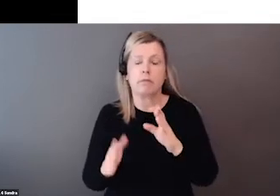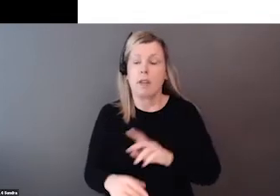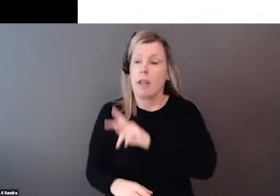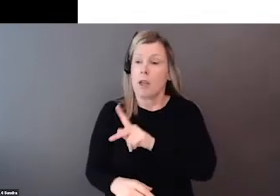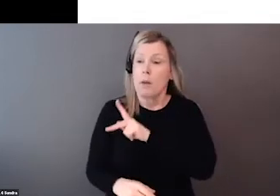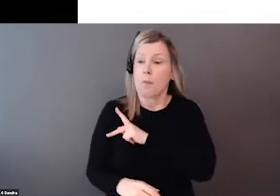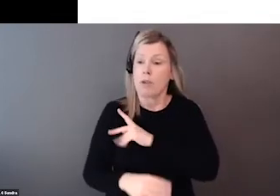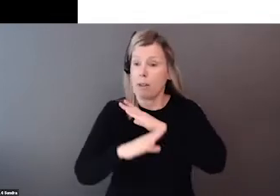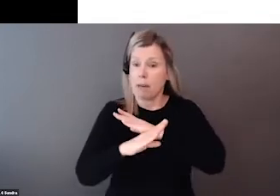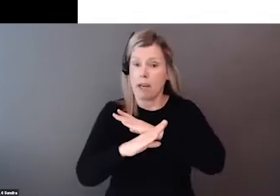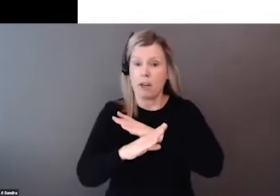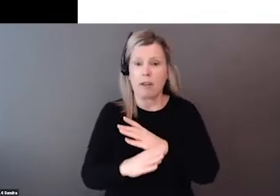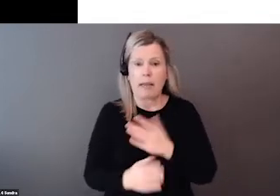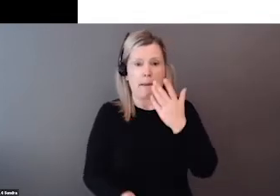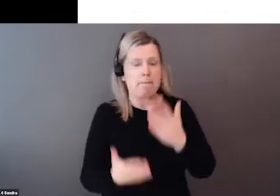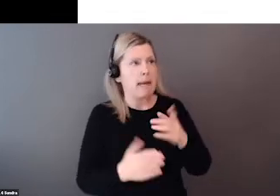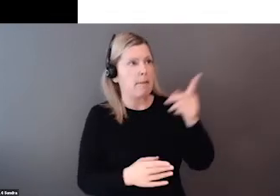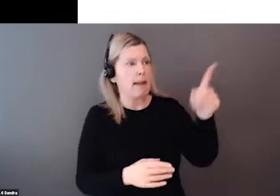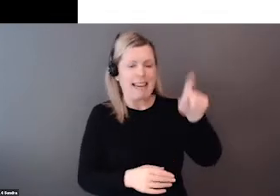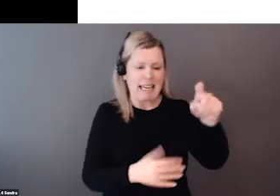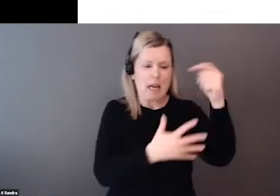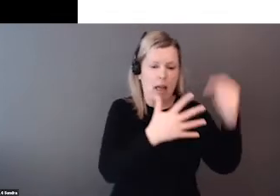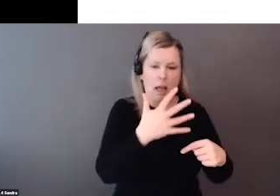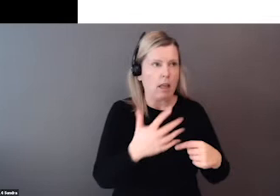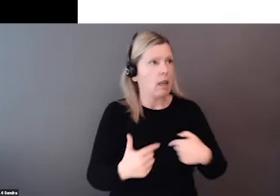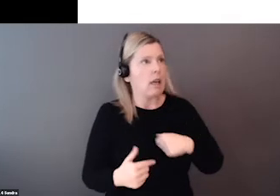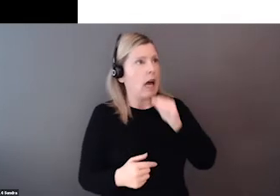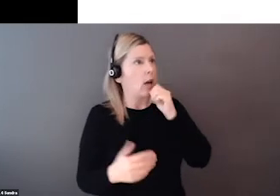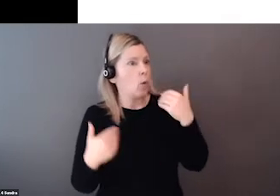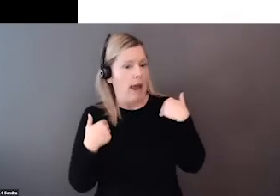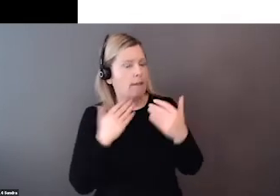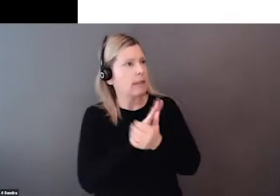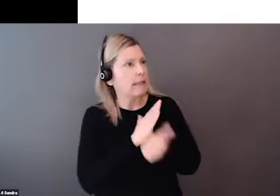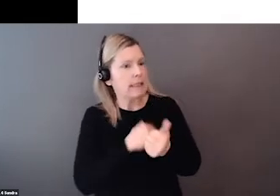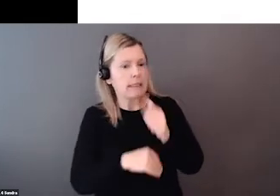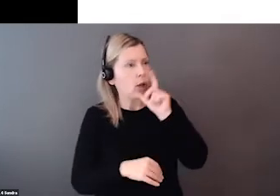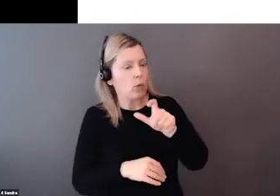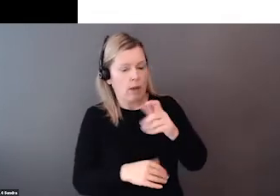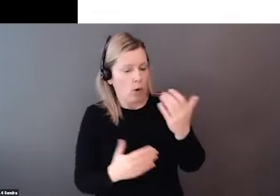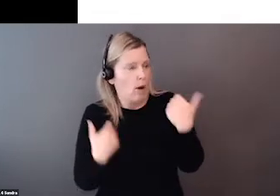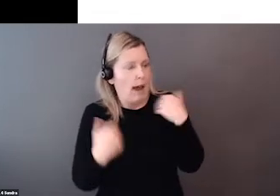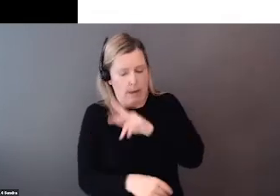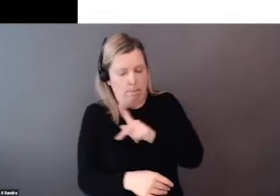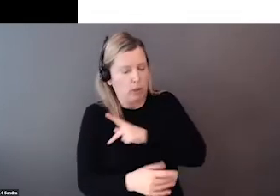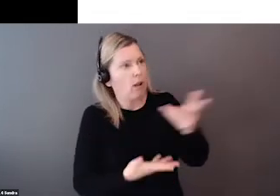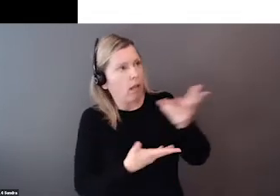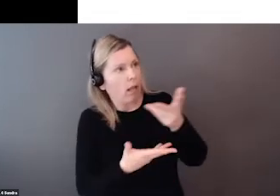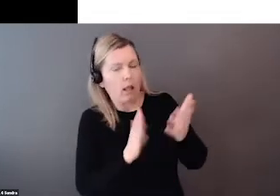like not possessing the technological or soft skills that employers demand. And these often posed barriers